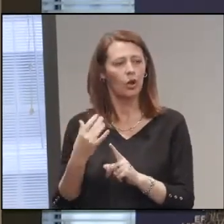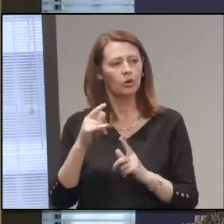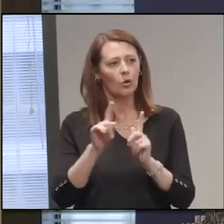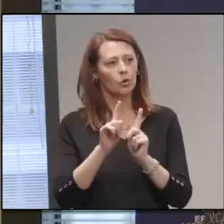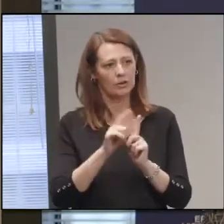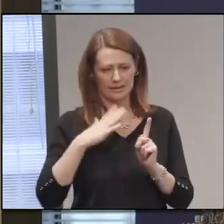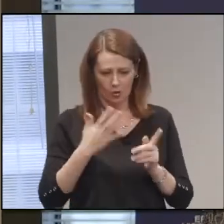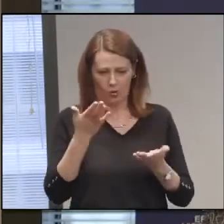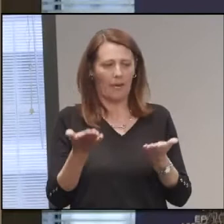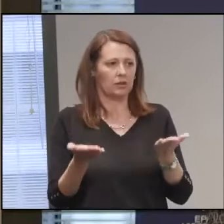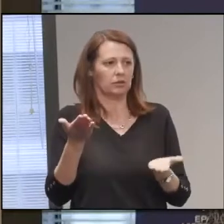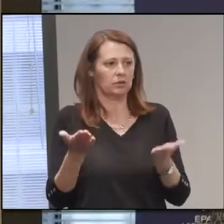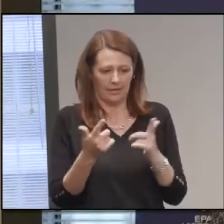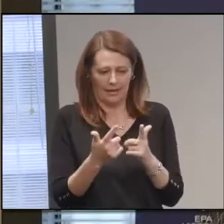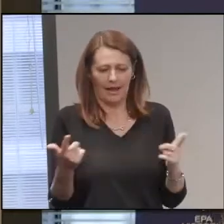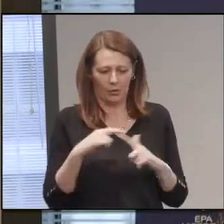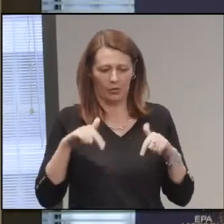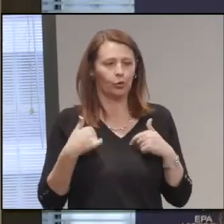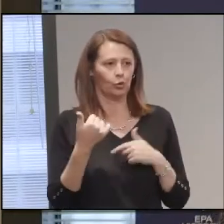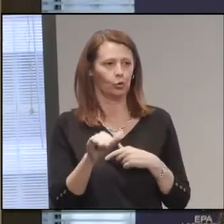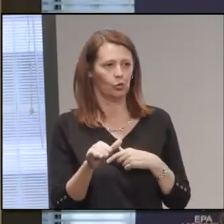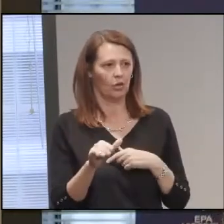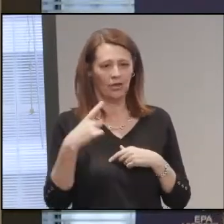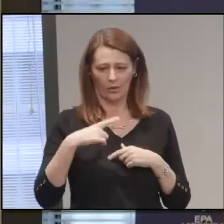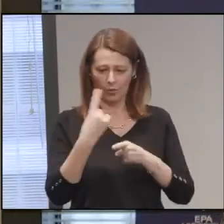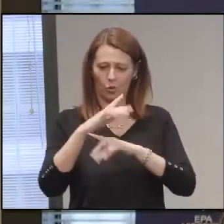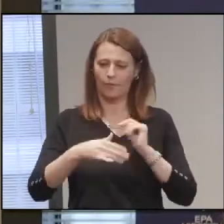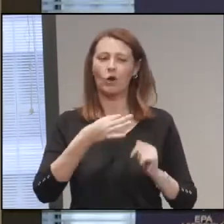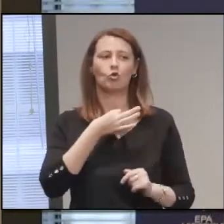balance the language that we use, that's why we talk about risk, but the other comment, that's why